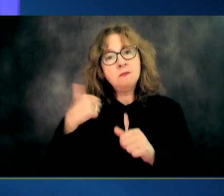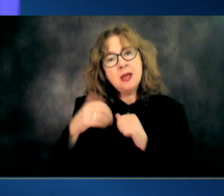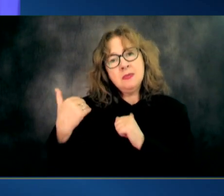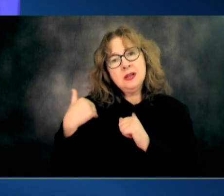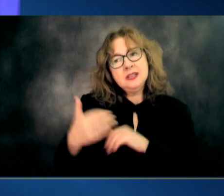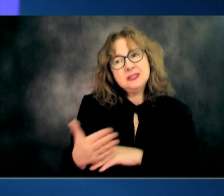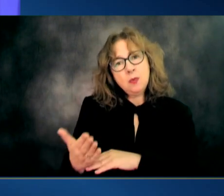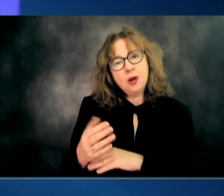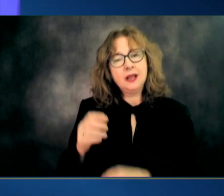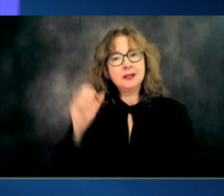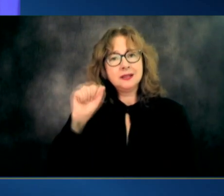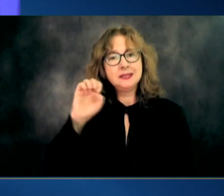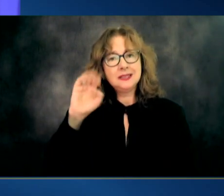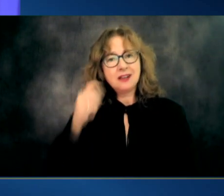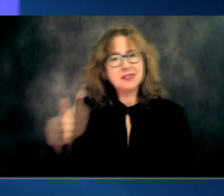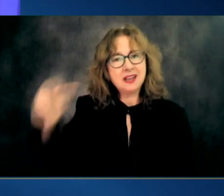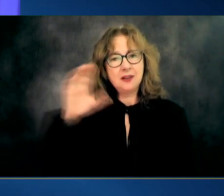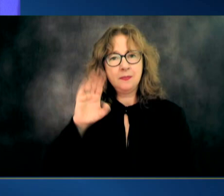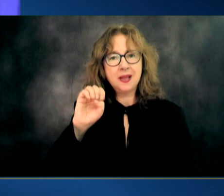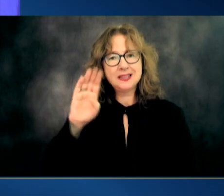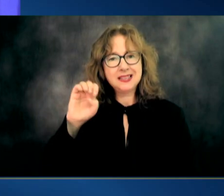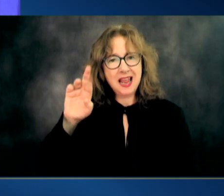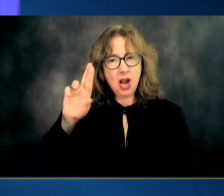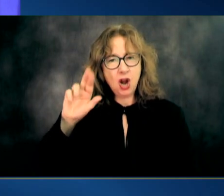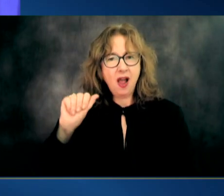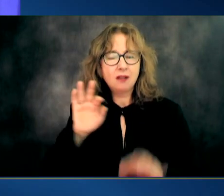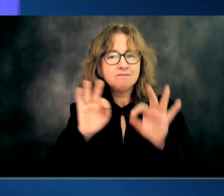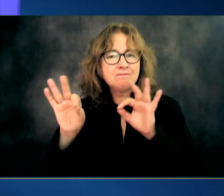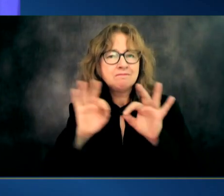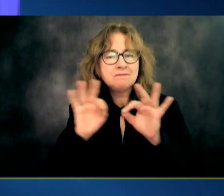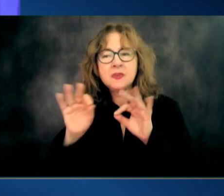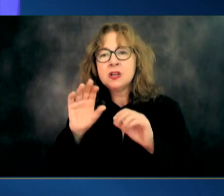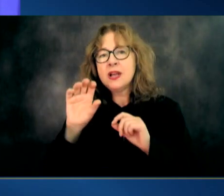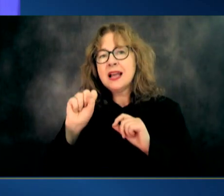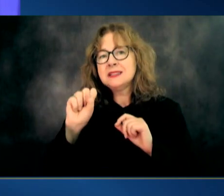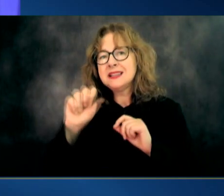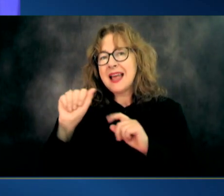very critical update on the Social Security Administration. Now with some very brief